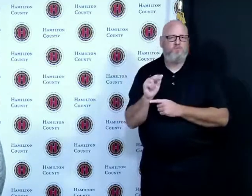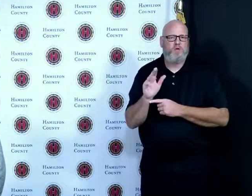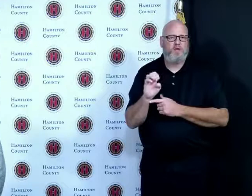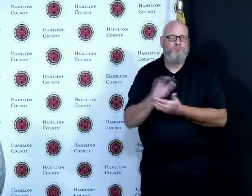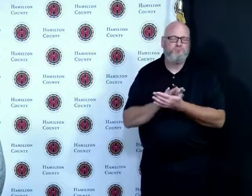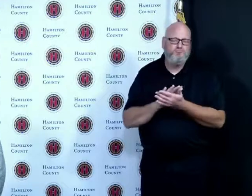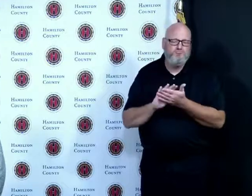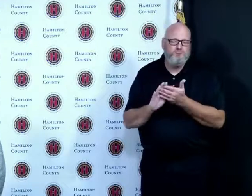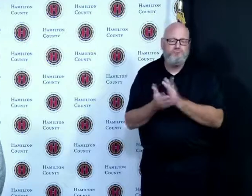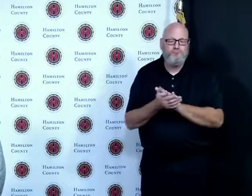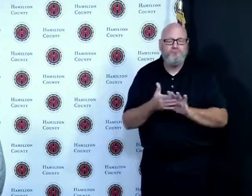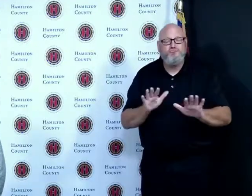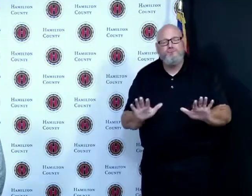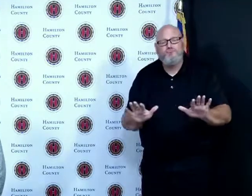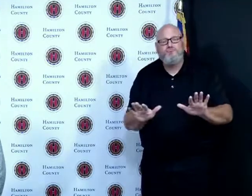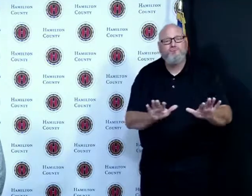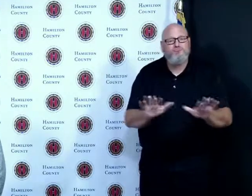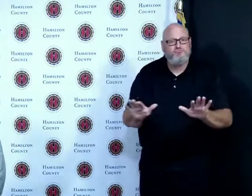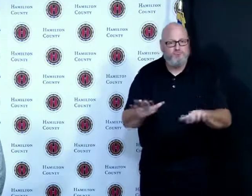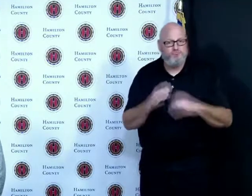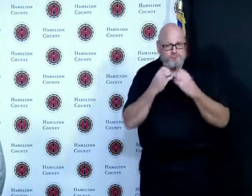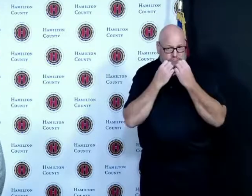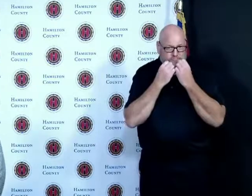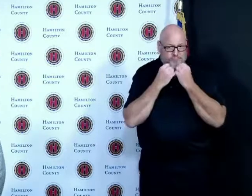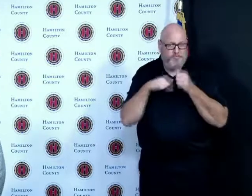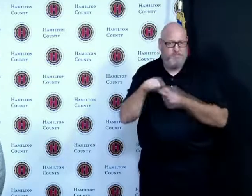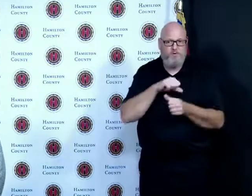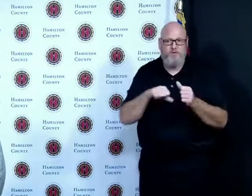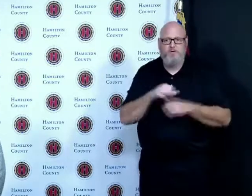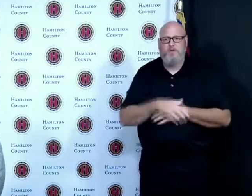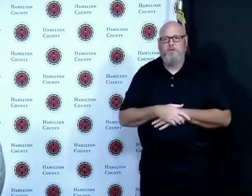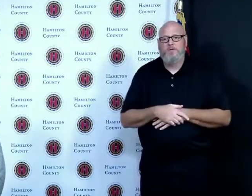build and maintain the relationships we've built during this pandemic but we will get through